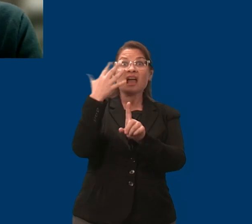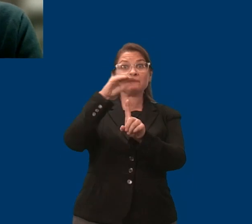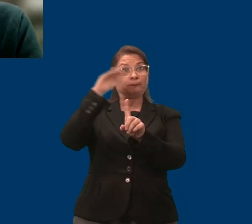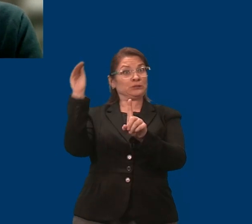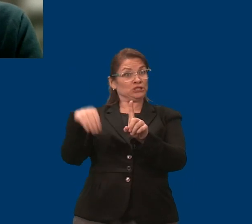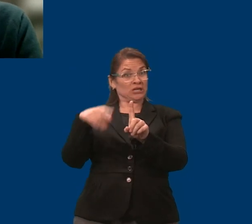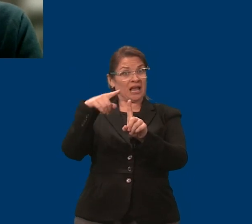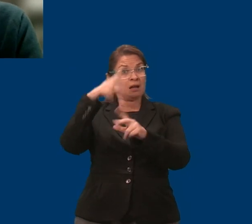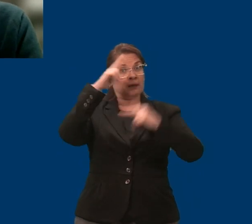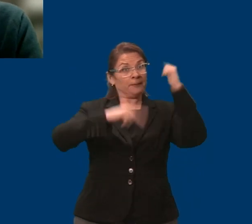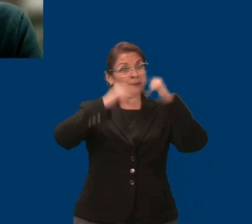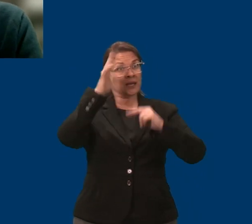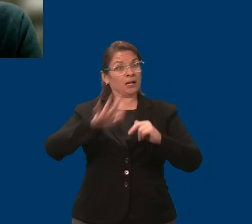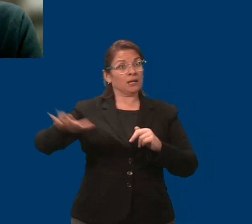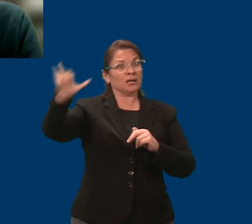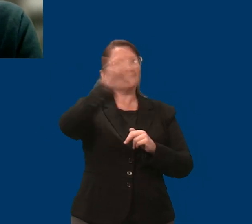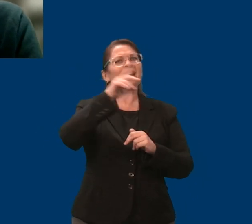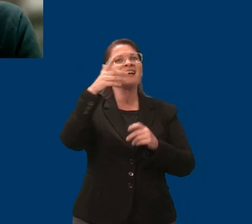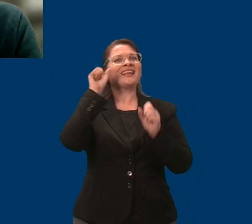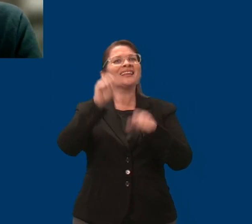no fluorescent lighting, and low fume